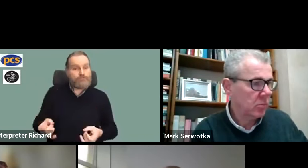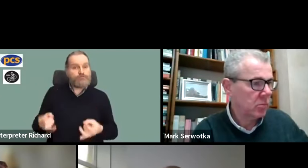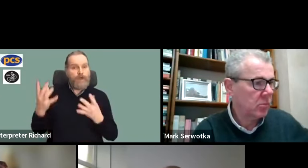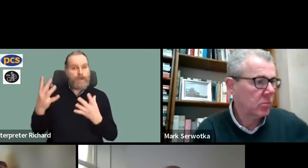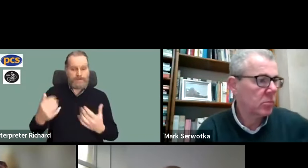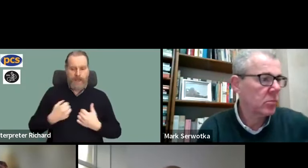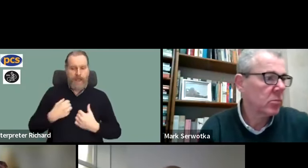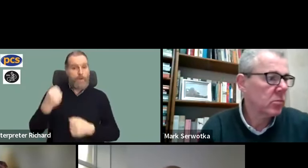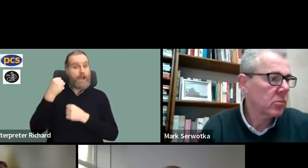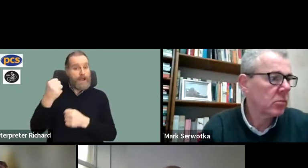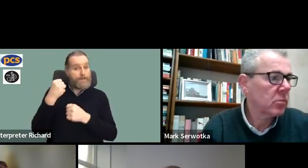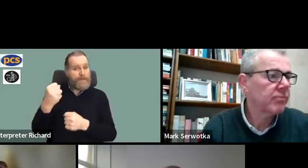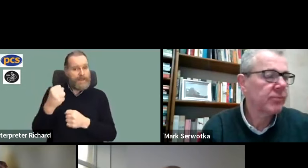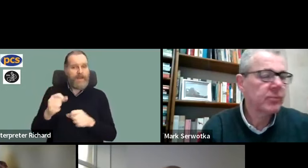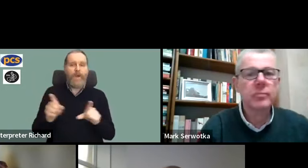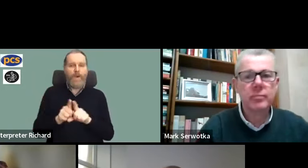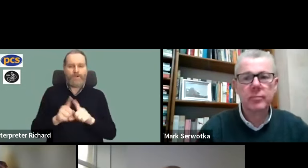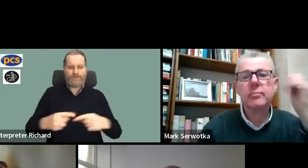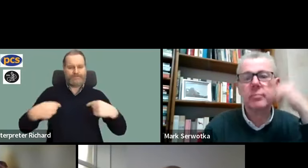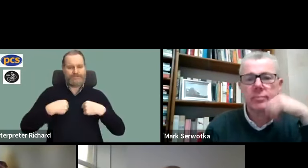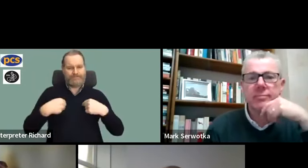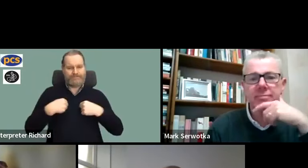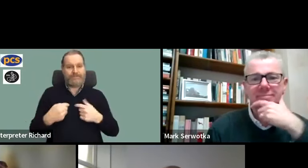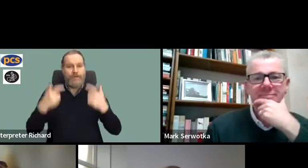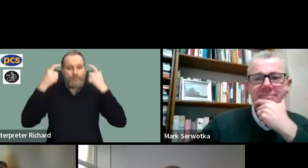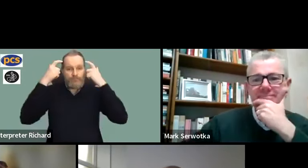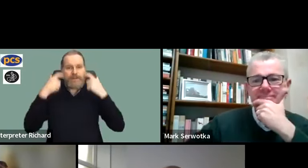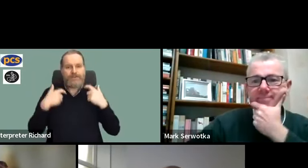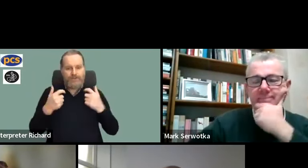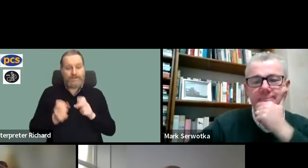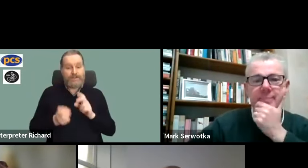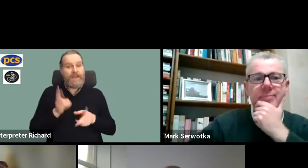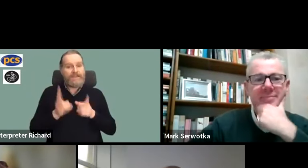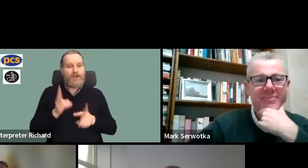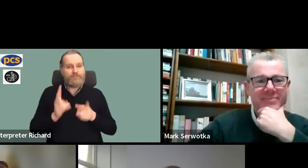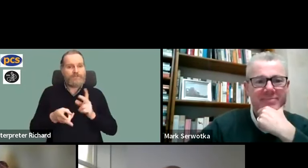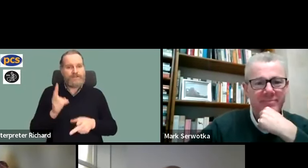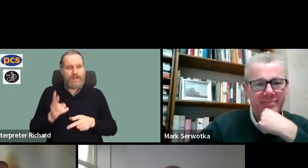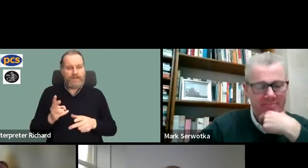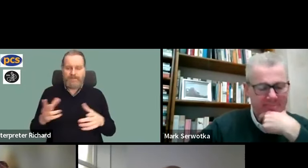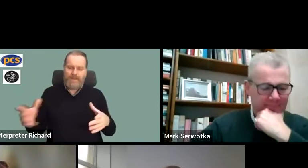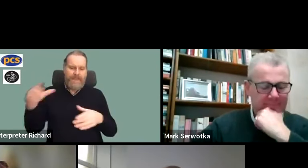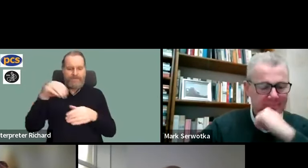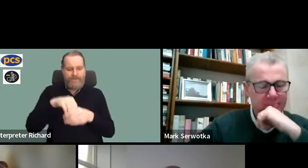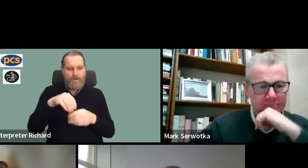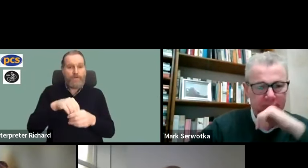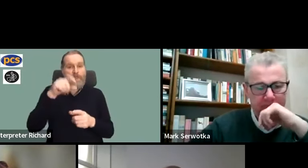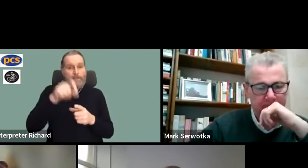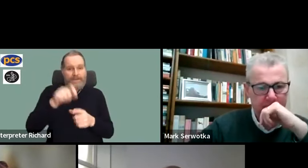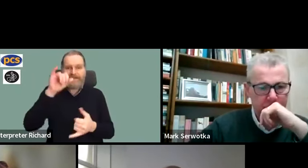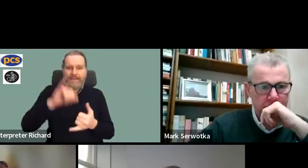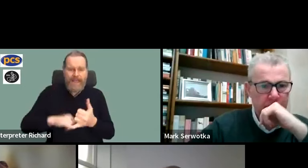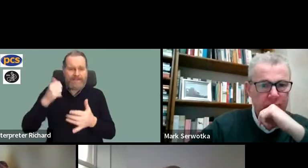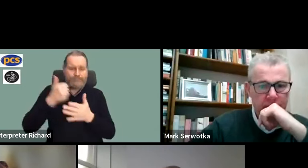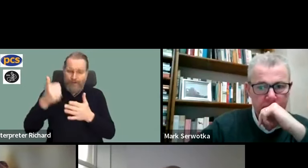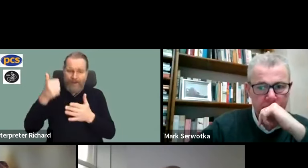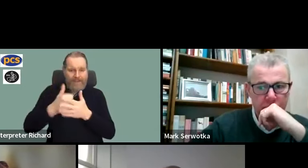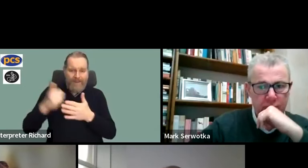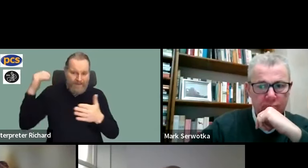action in our campaign. action in our campaign. Really, police as well Really police as well to welcome Richard, our interpreter. Richard is a Richard is a store of Pcs